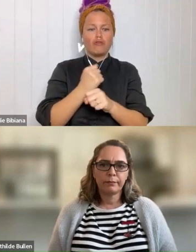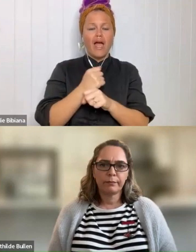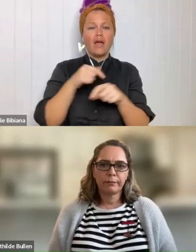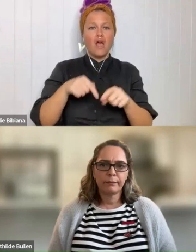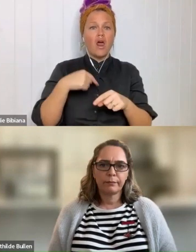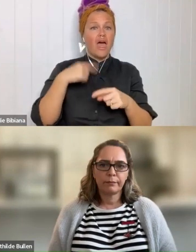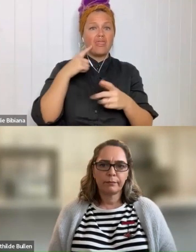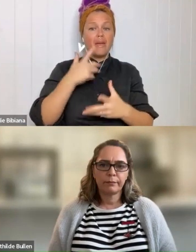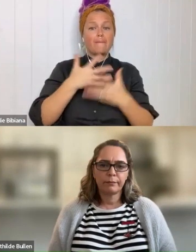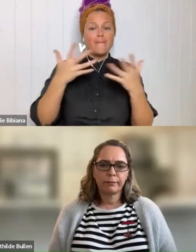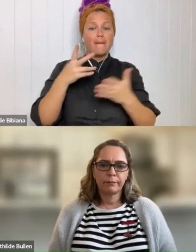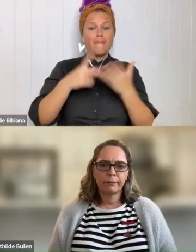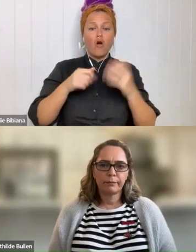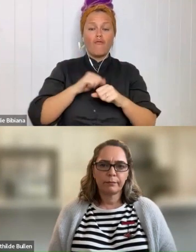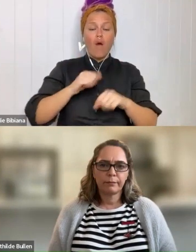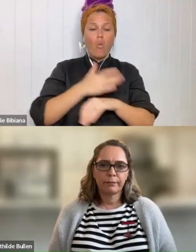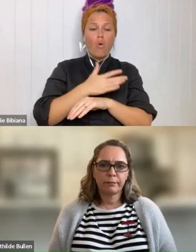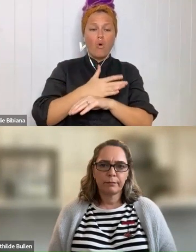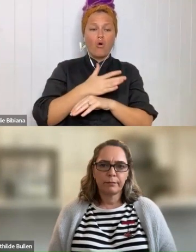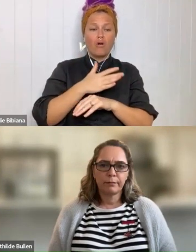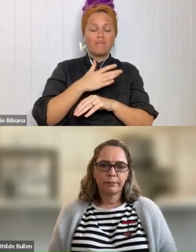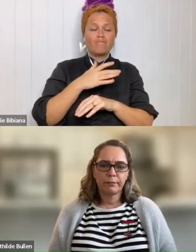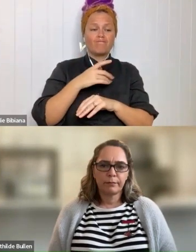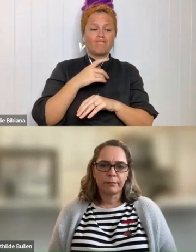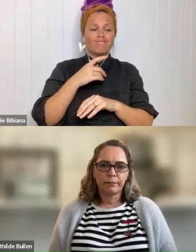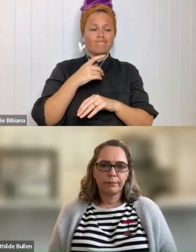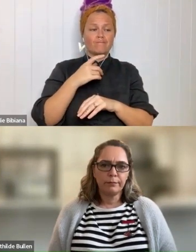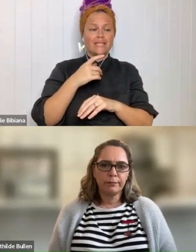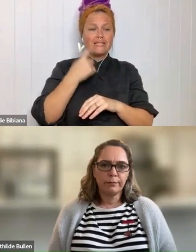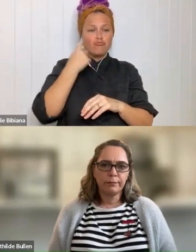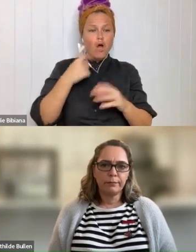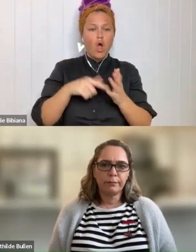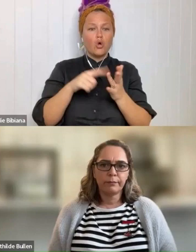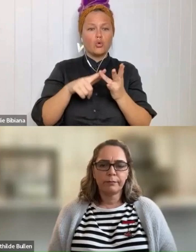of our work is trying to work with other arts organizations to